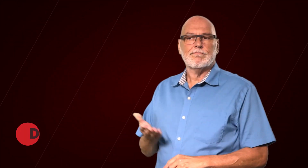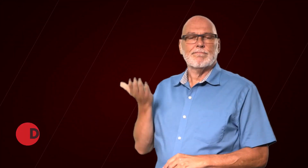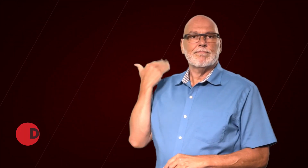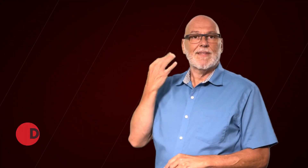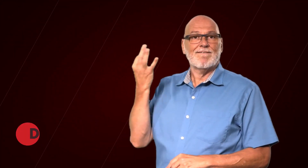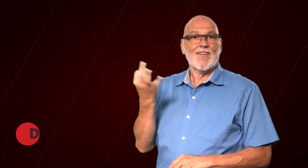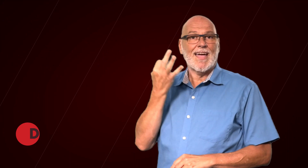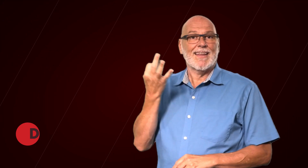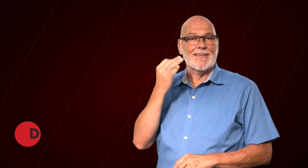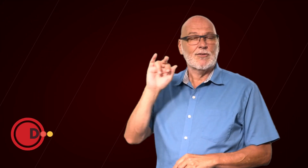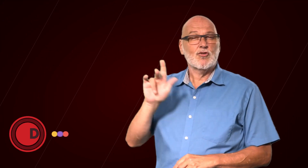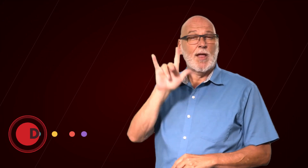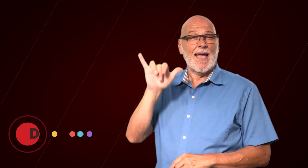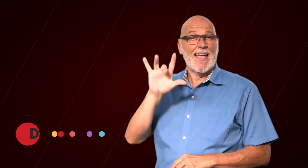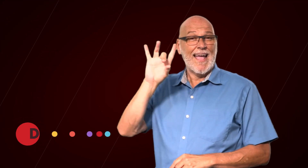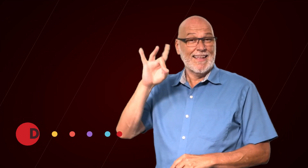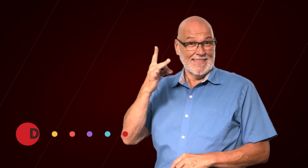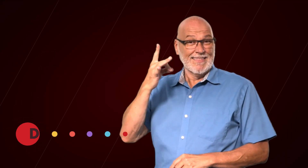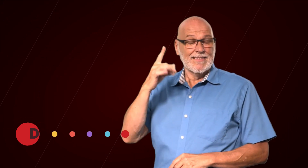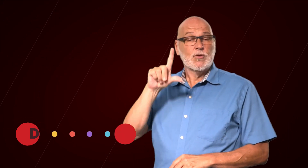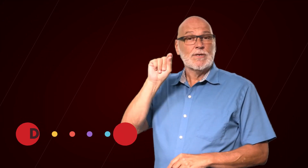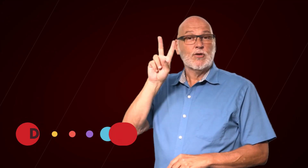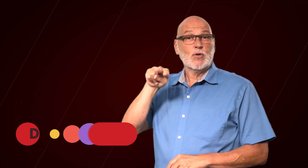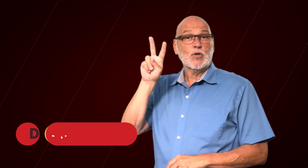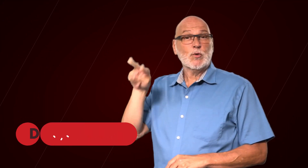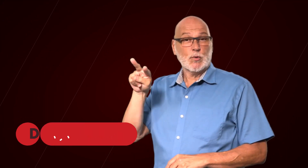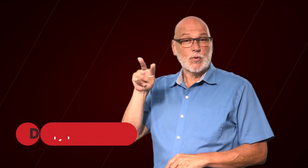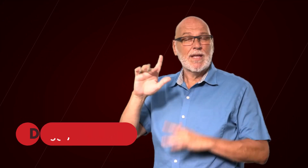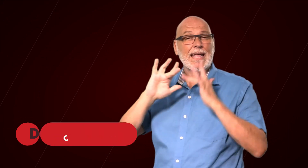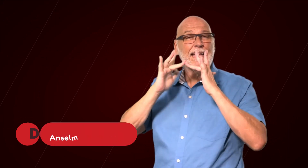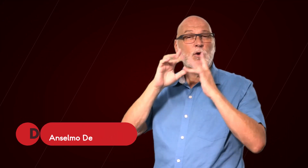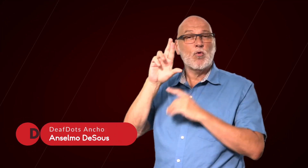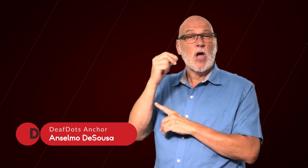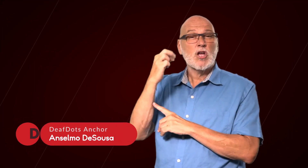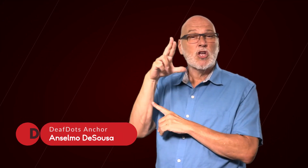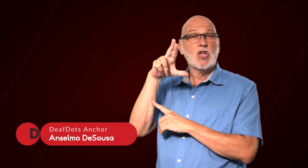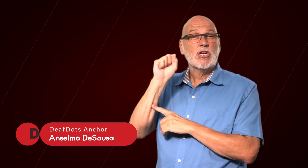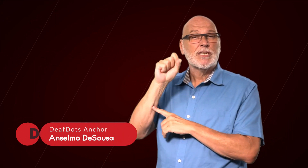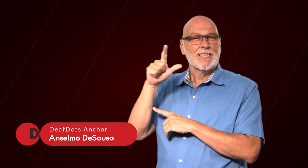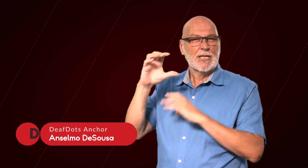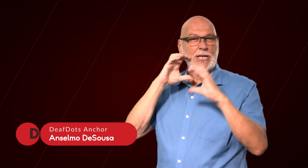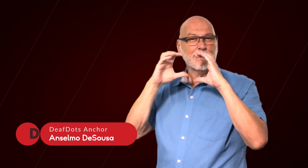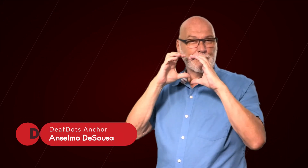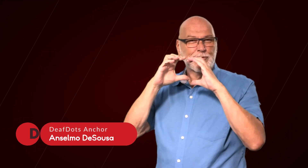[Anselmo]: On Friday, July 8th, 2022, the network of Rogers Communications